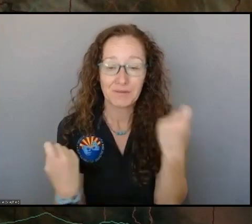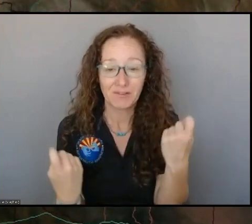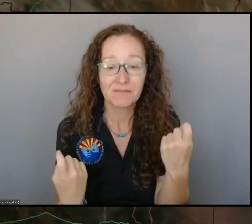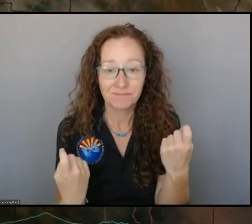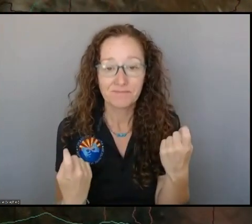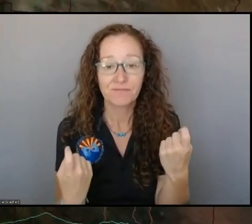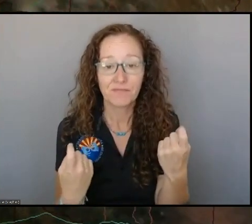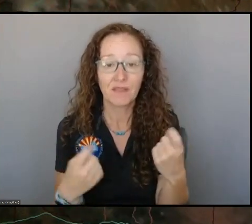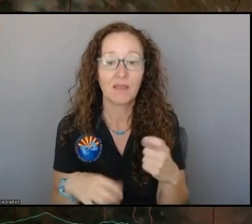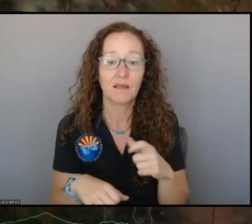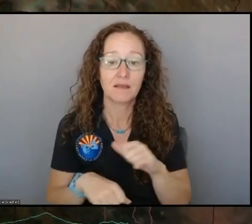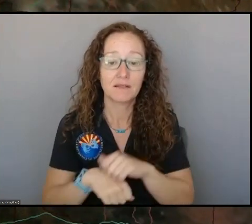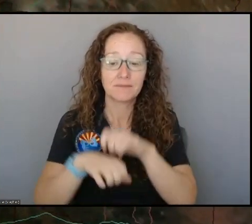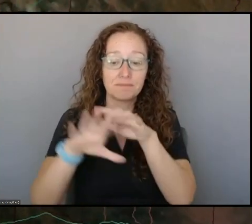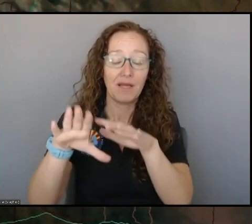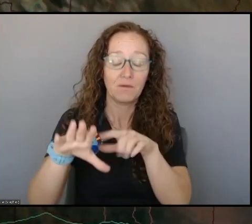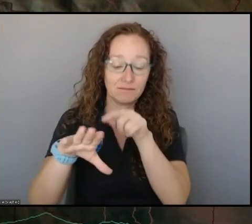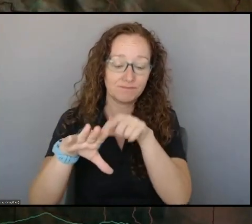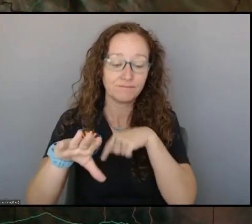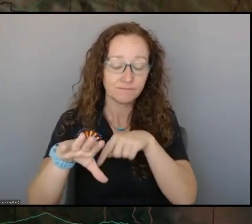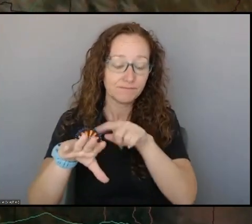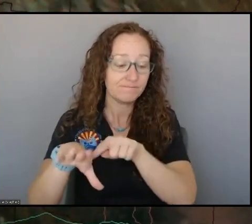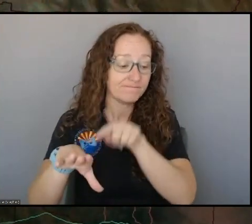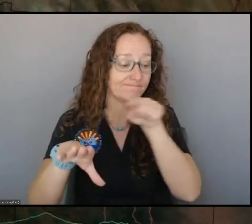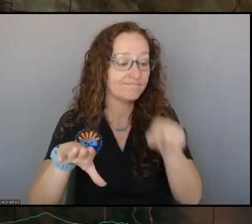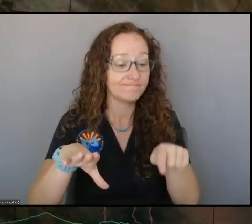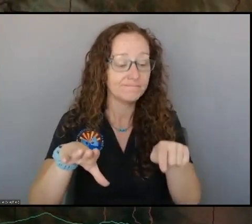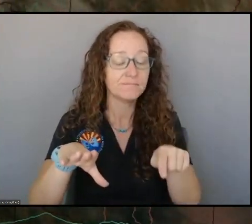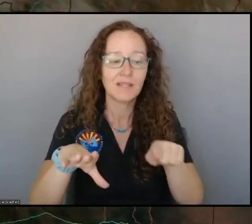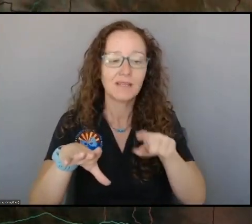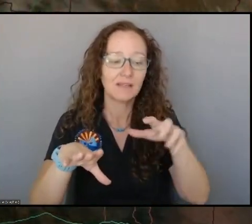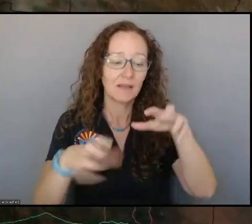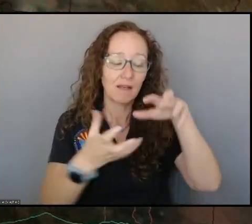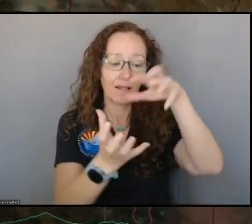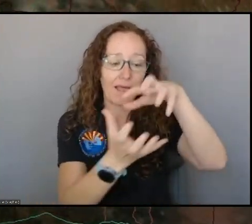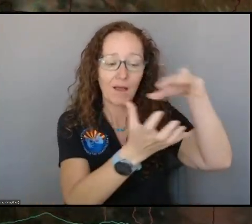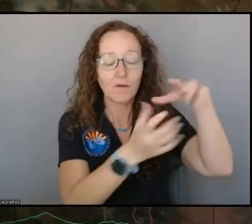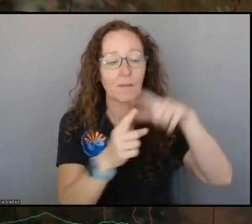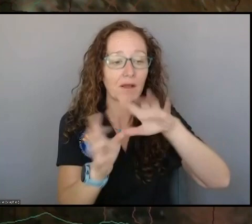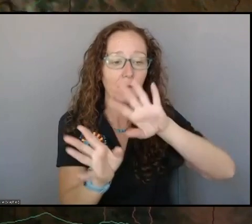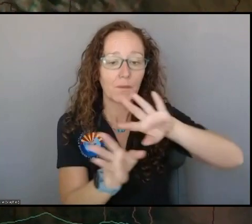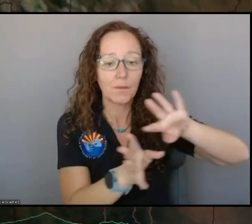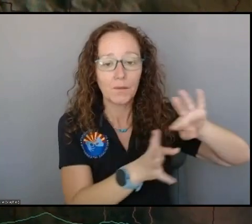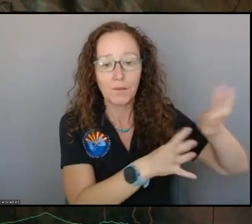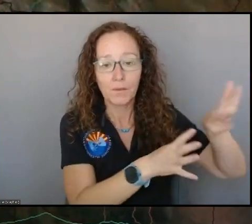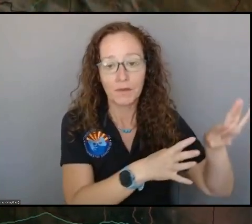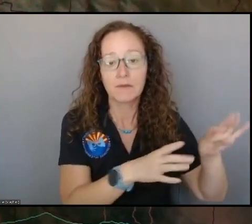now we're sitting with sunshine. And probably I don't know if you can see it behind Jasmine up here, but there's some high